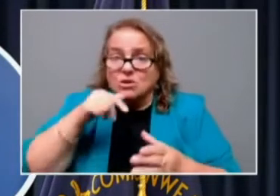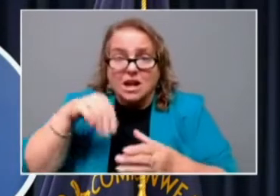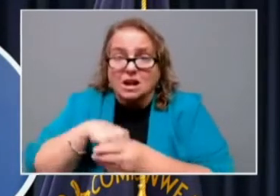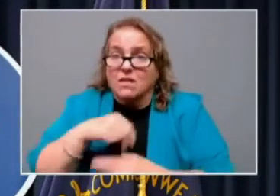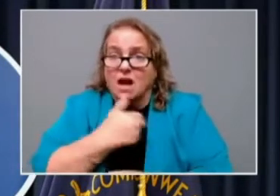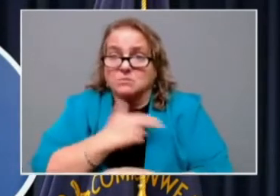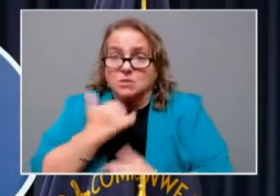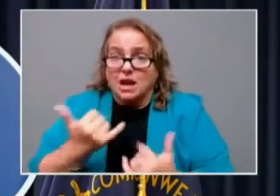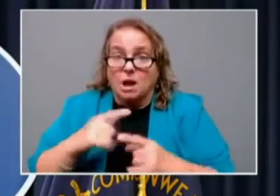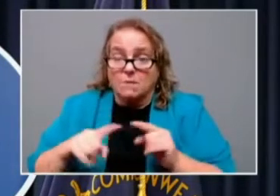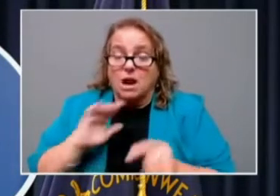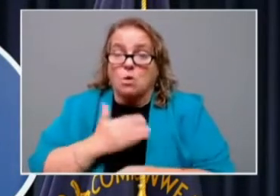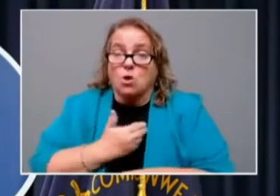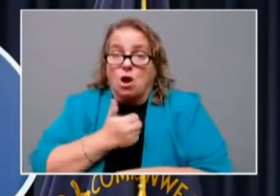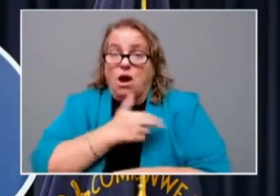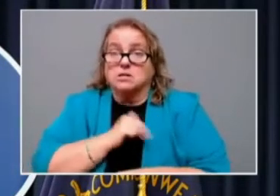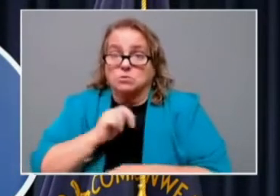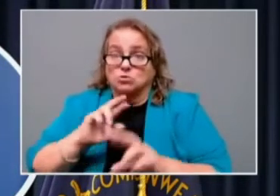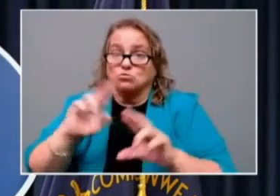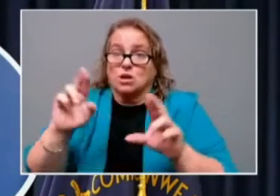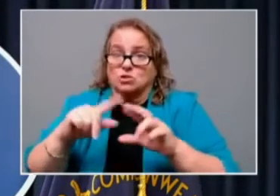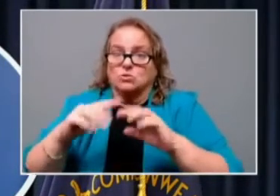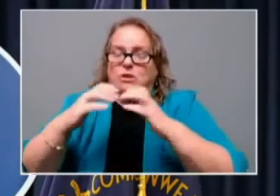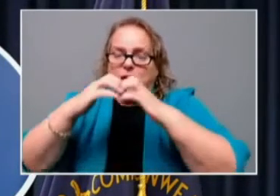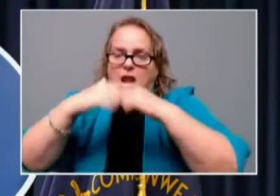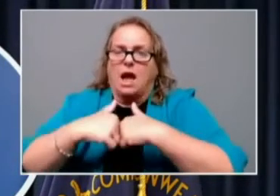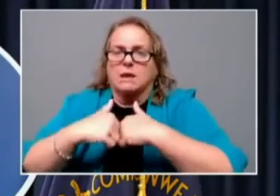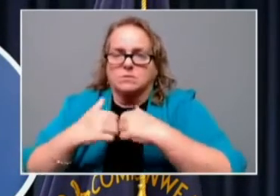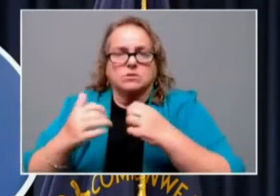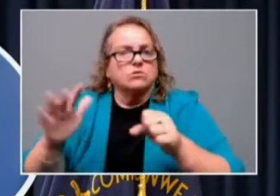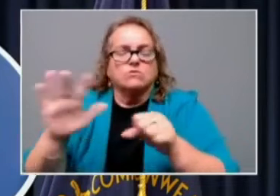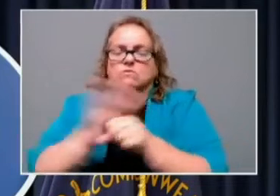in many communities and it's causing consequences to people not just with